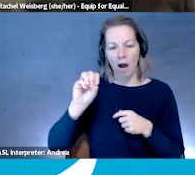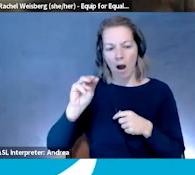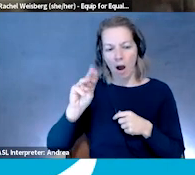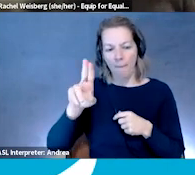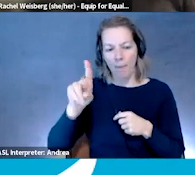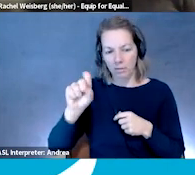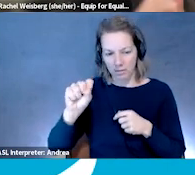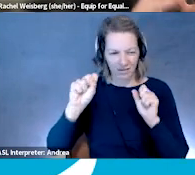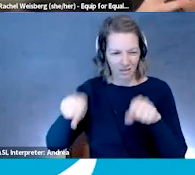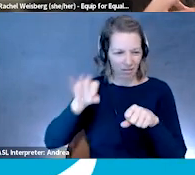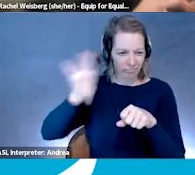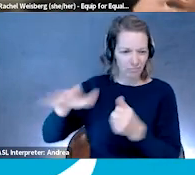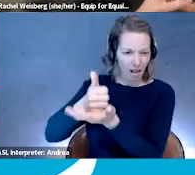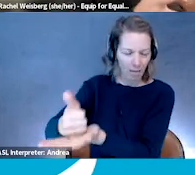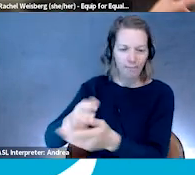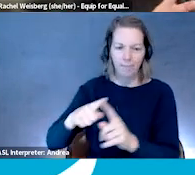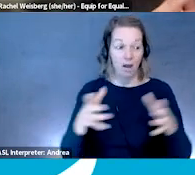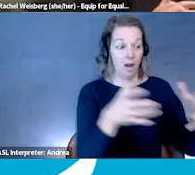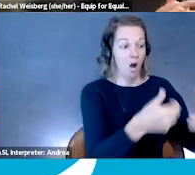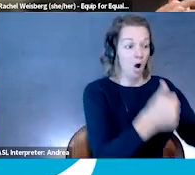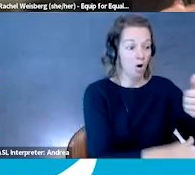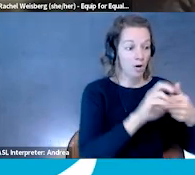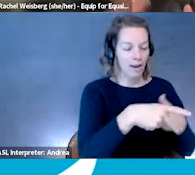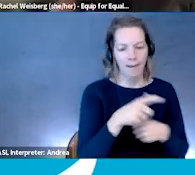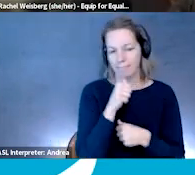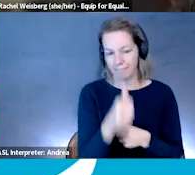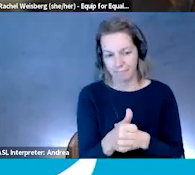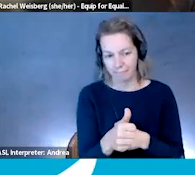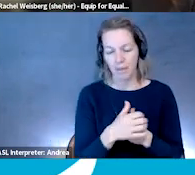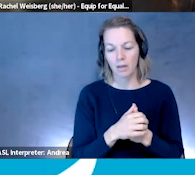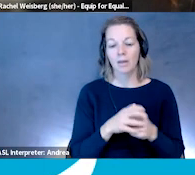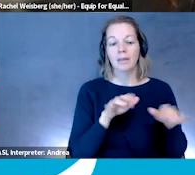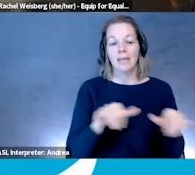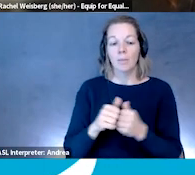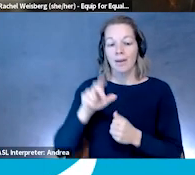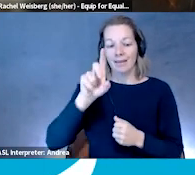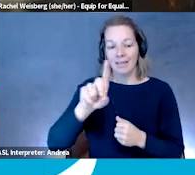THE HOME SERVICES THANKS FOR COMING ON THE